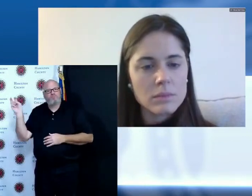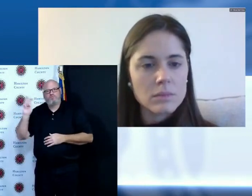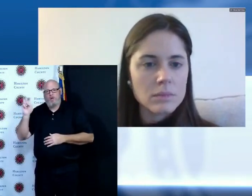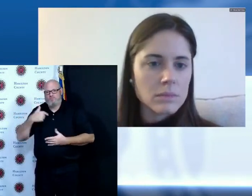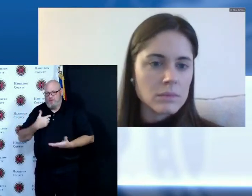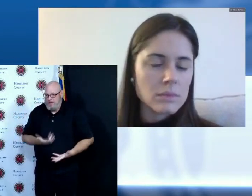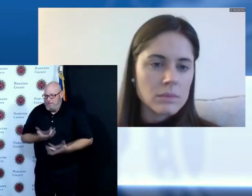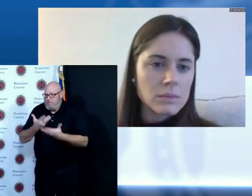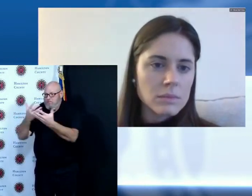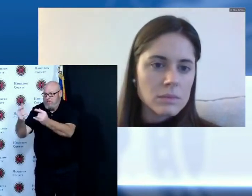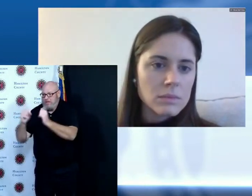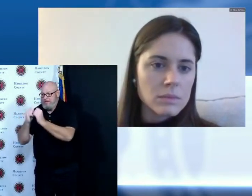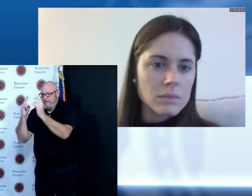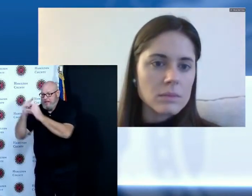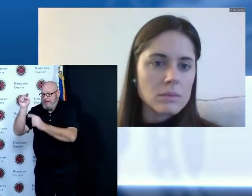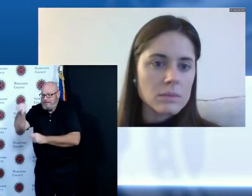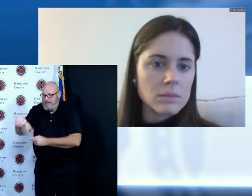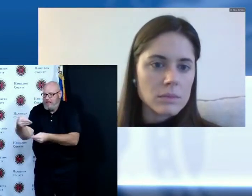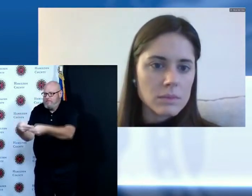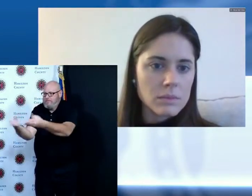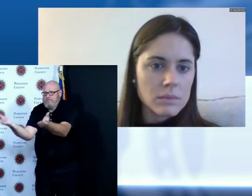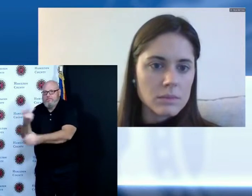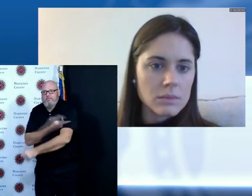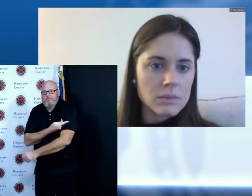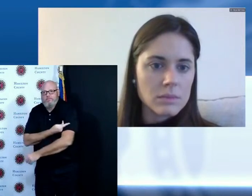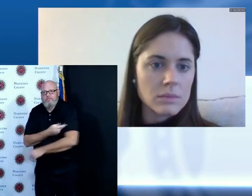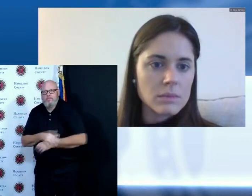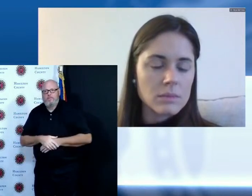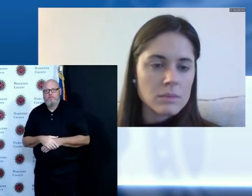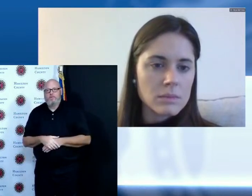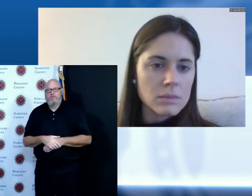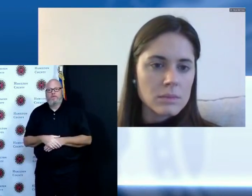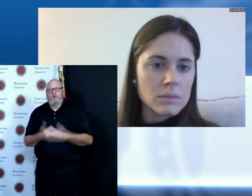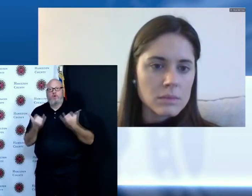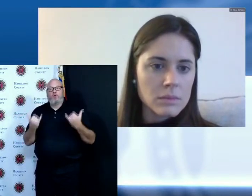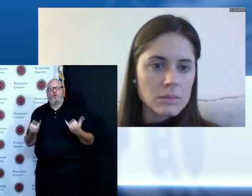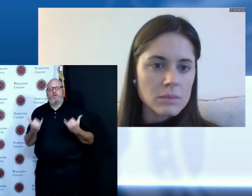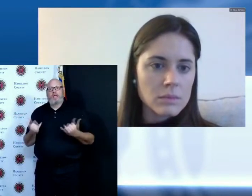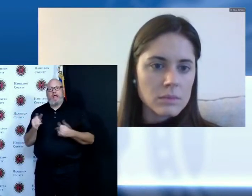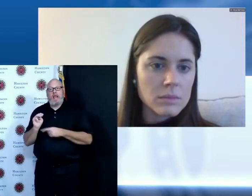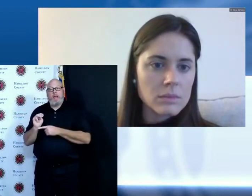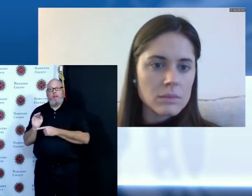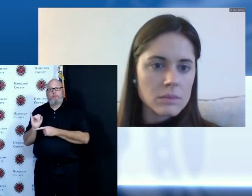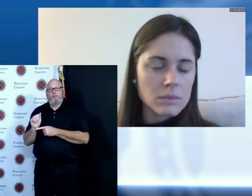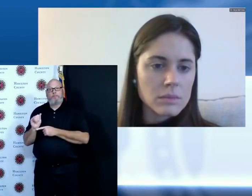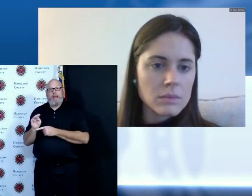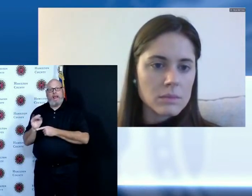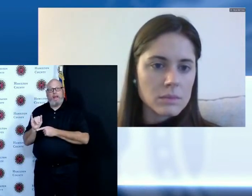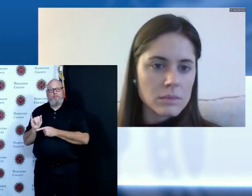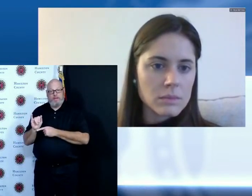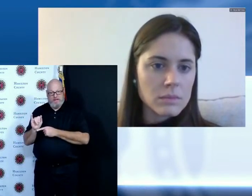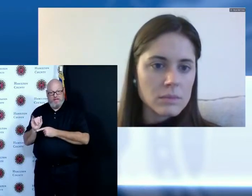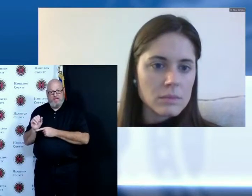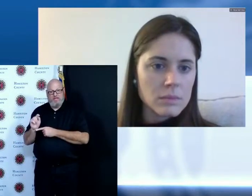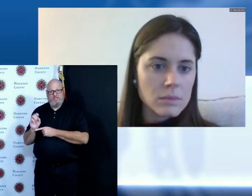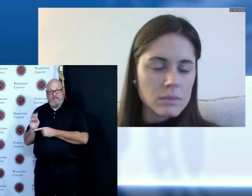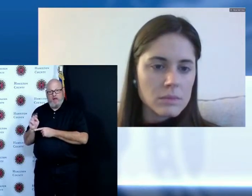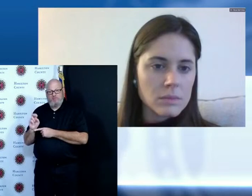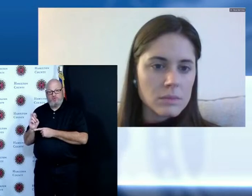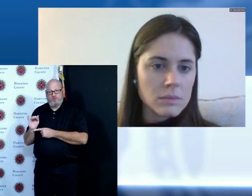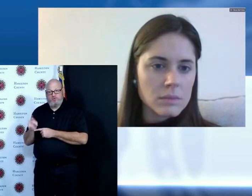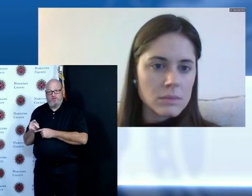booster but I feel confident that if that ever happened we would be prepared thanks Molly next up